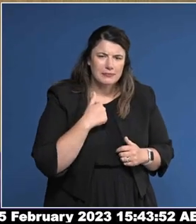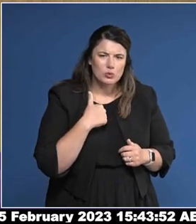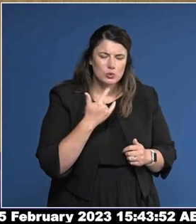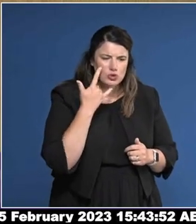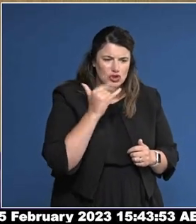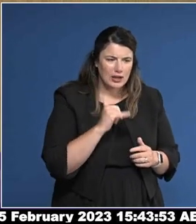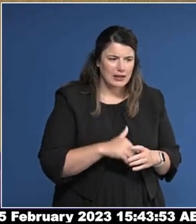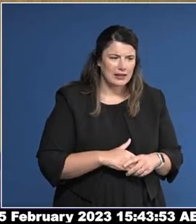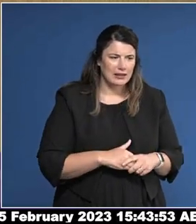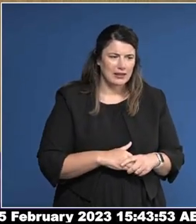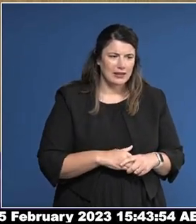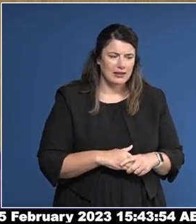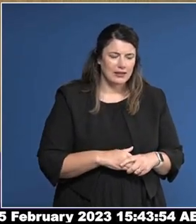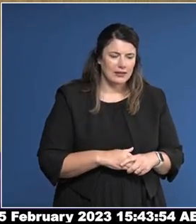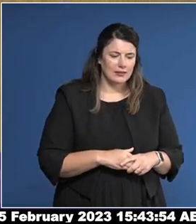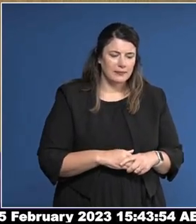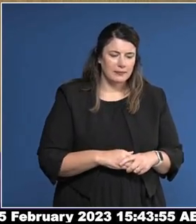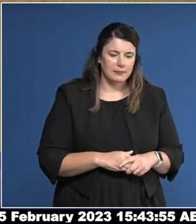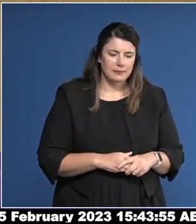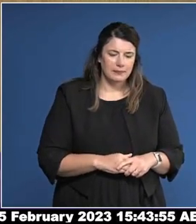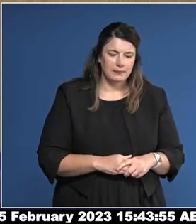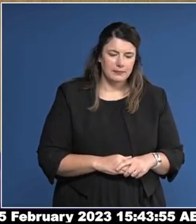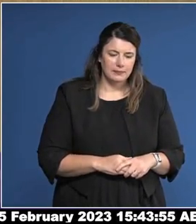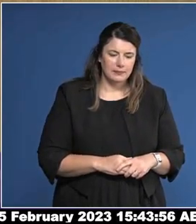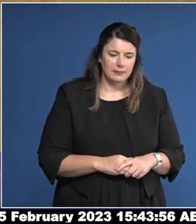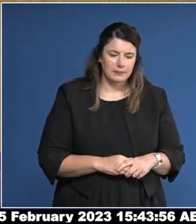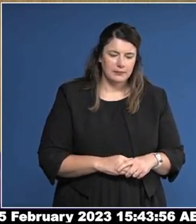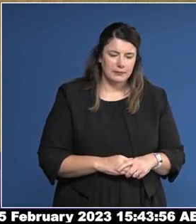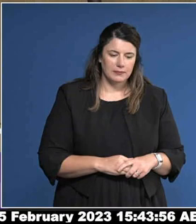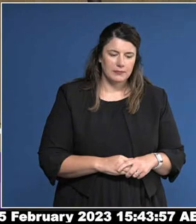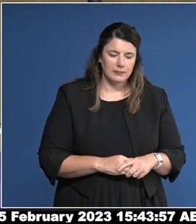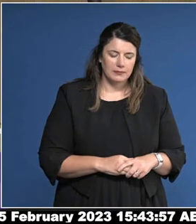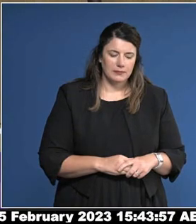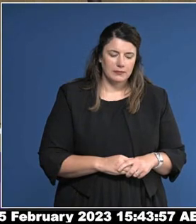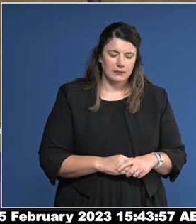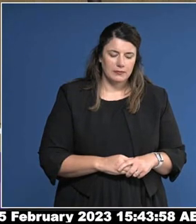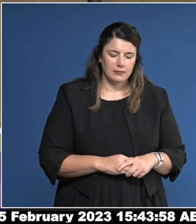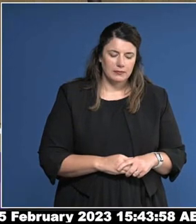human rights regardless of its gravity, that the result necessarily will be termination.